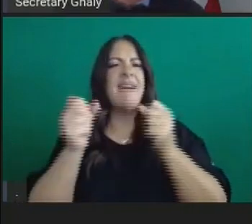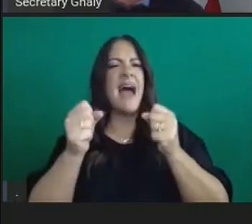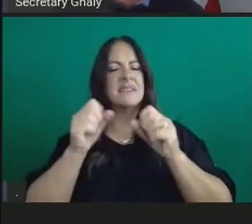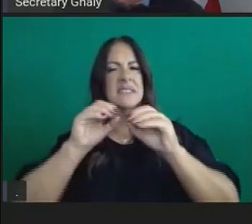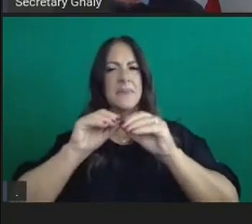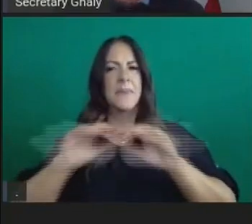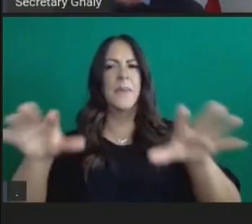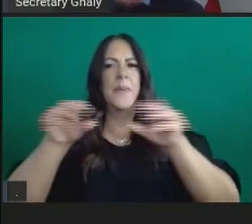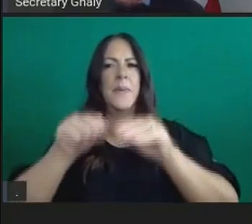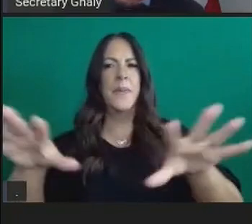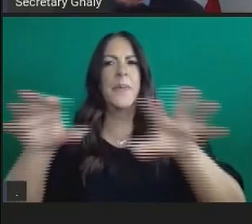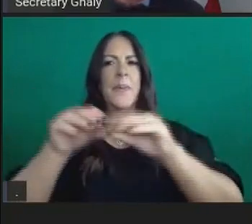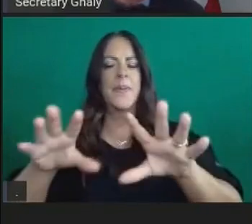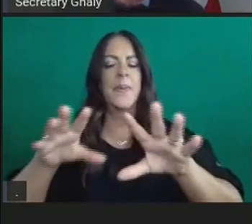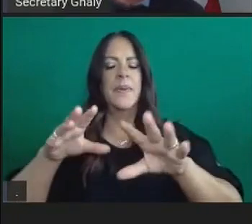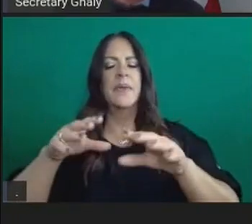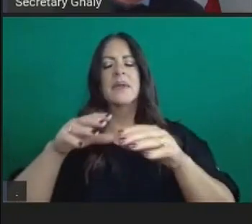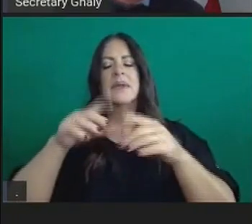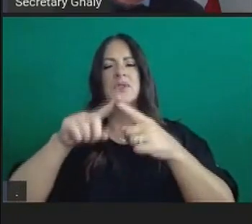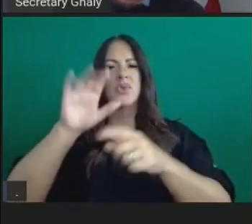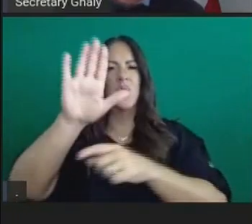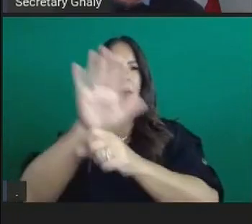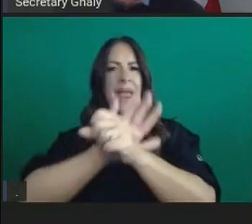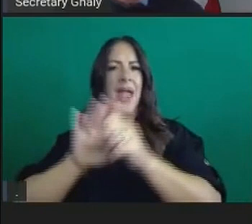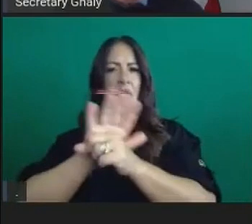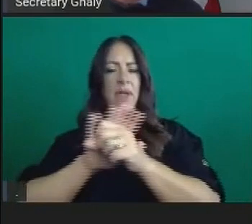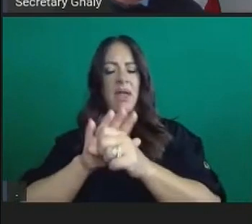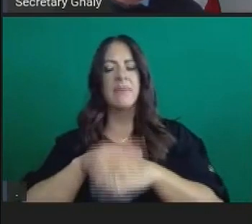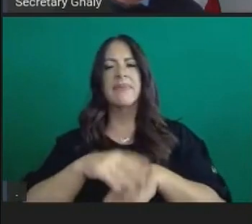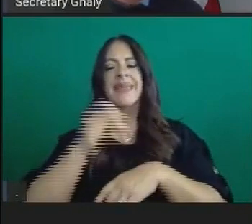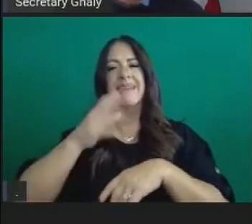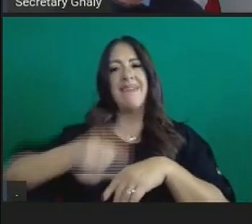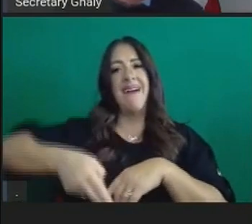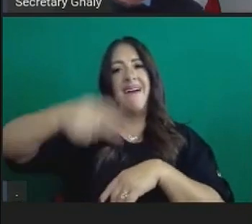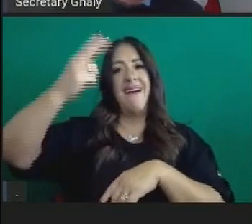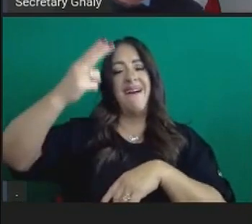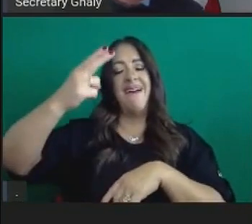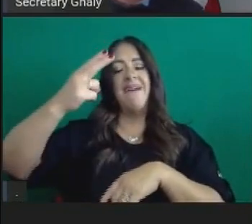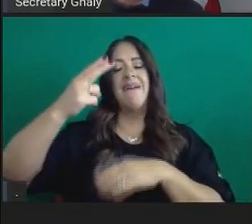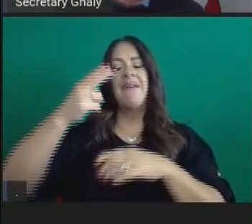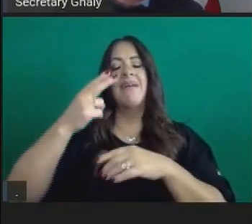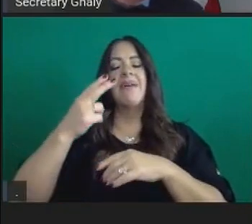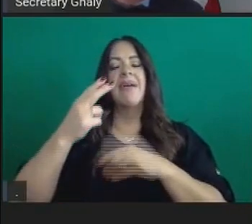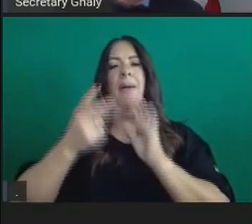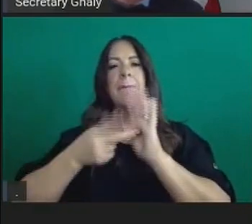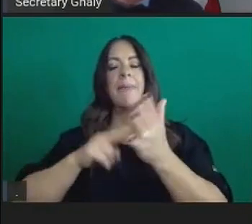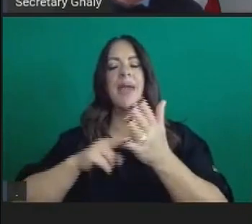HOW FAST IS THE VIRUS SPREADING IN YOUR NECK OF THE WOODS AND THE RIDGE NONTHAT IS UNDER THE